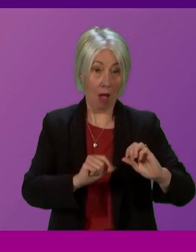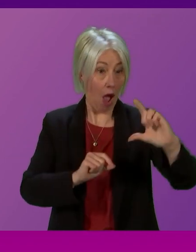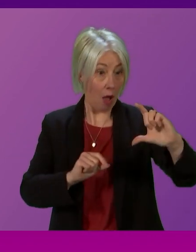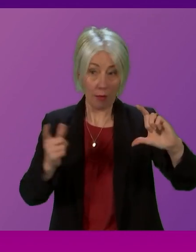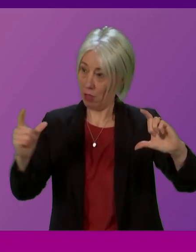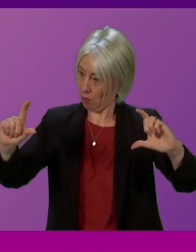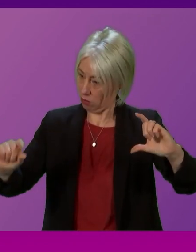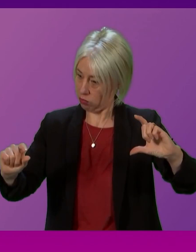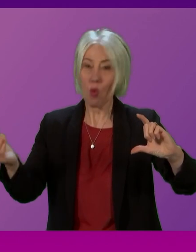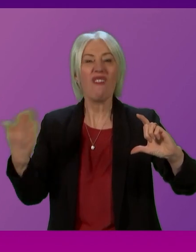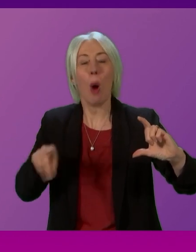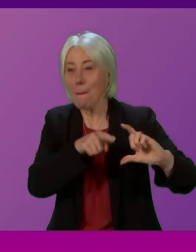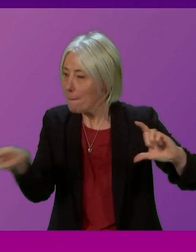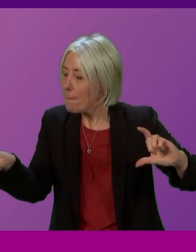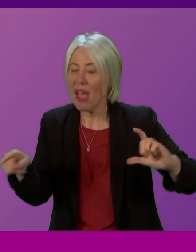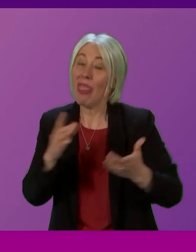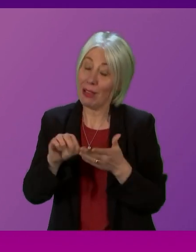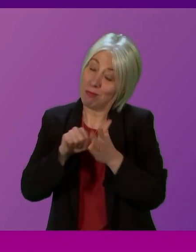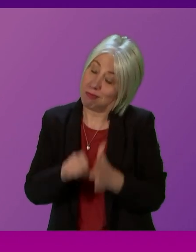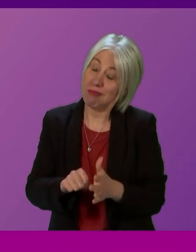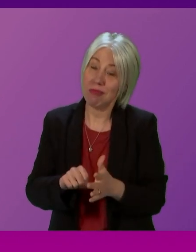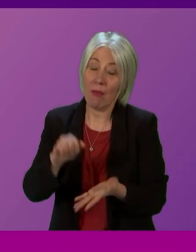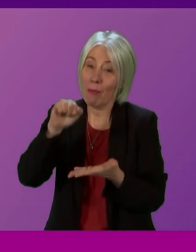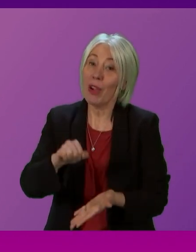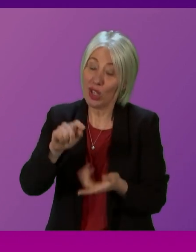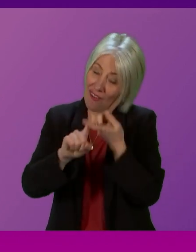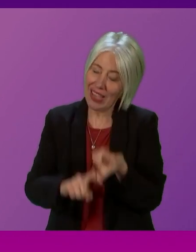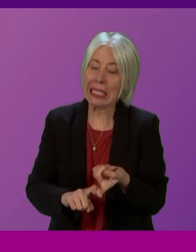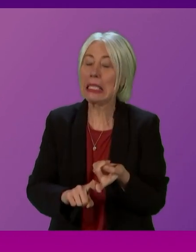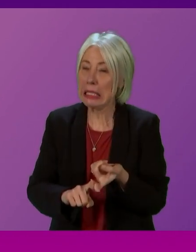That is the hard part of setting budgets; Opposition members who want to propose extra